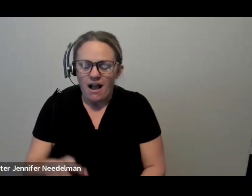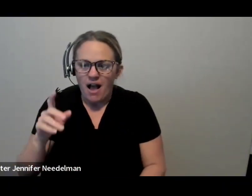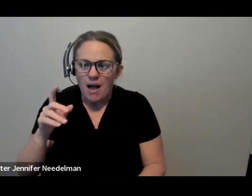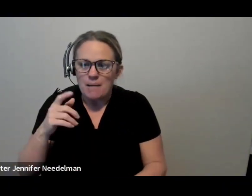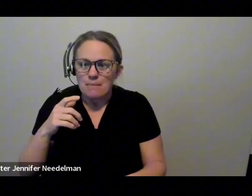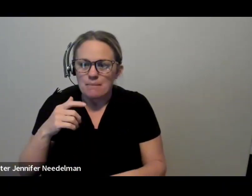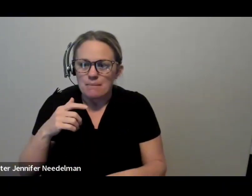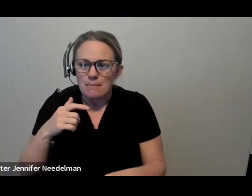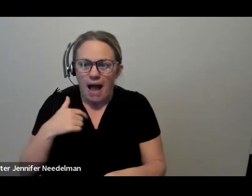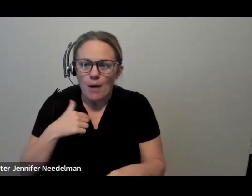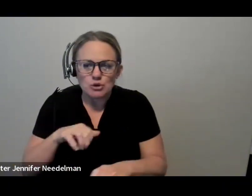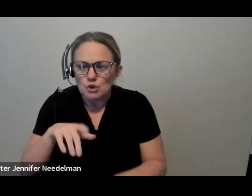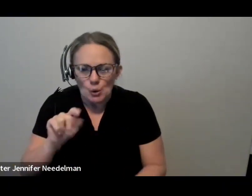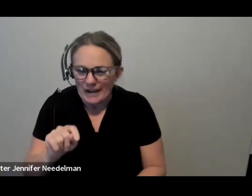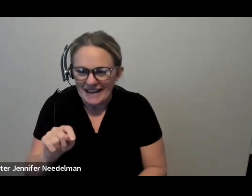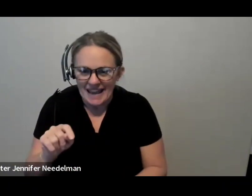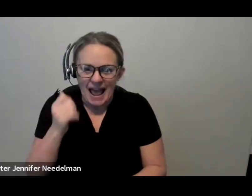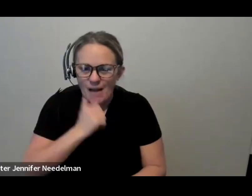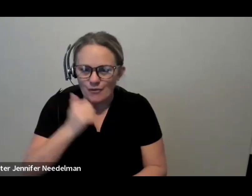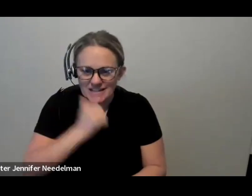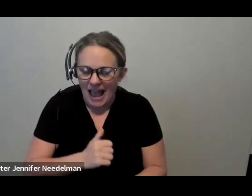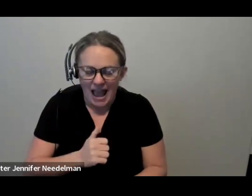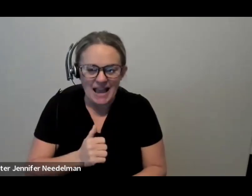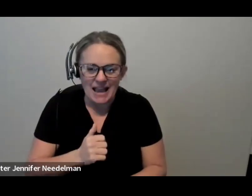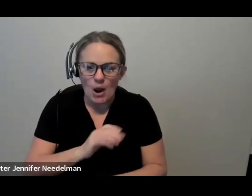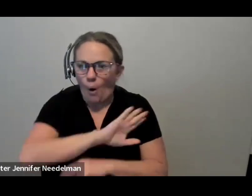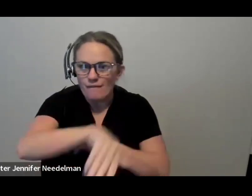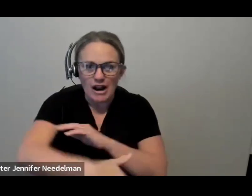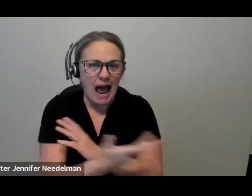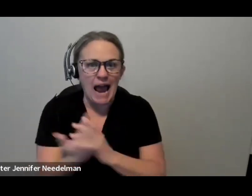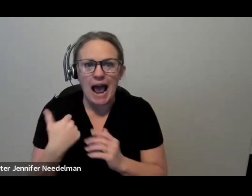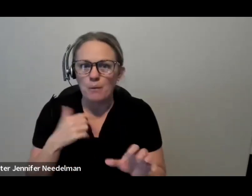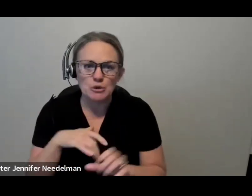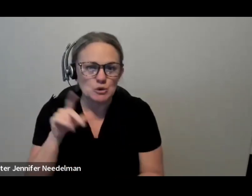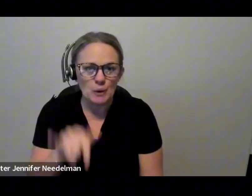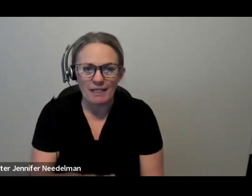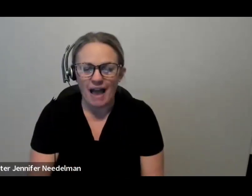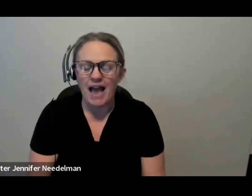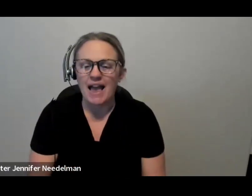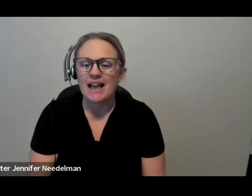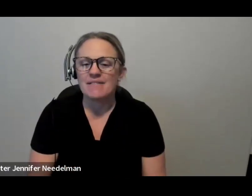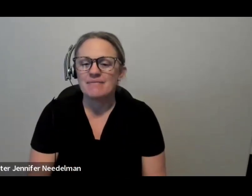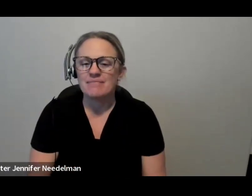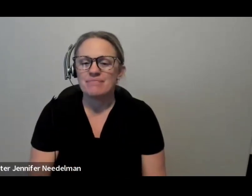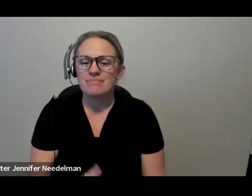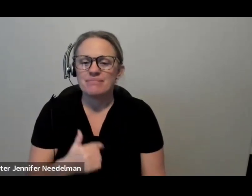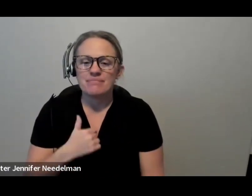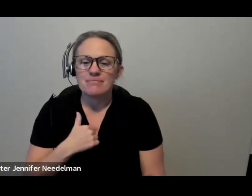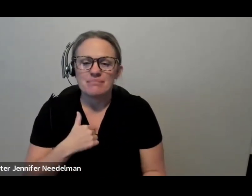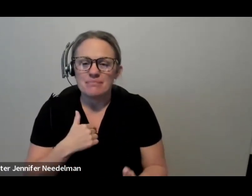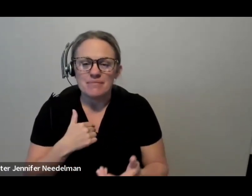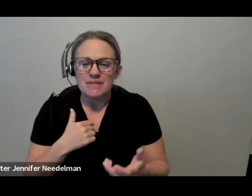And I just realized that, now that I got there, I was like, oh, first off, I'm not doing anything that much difference.